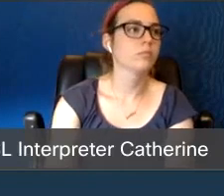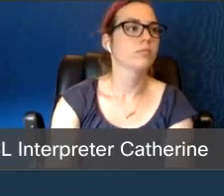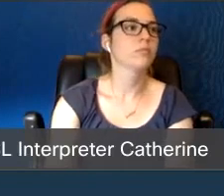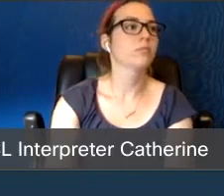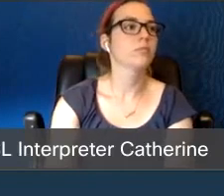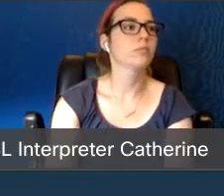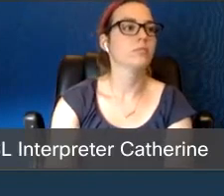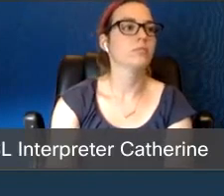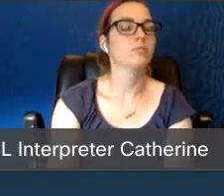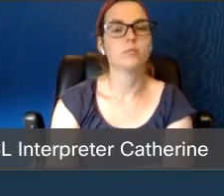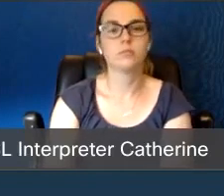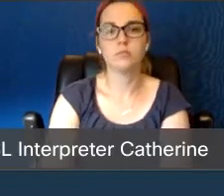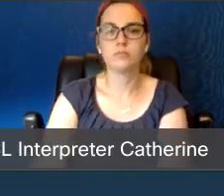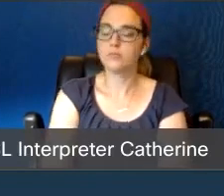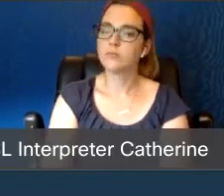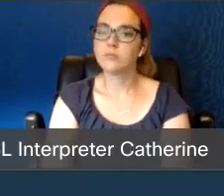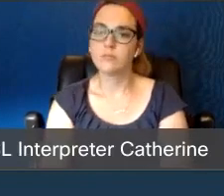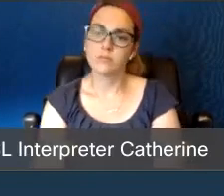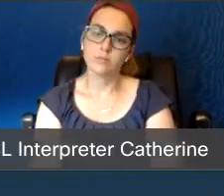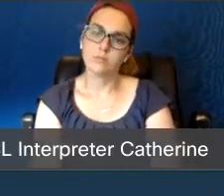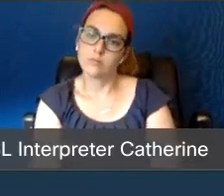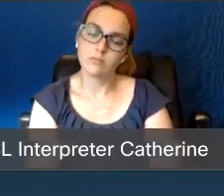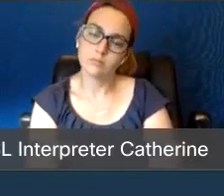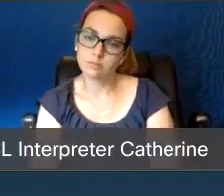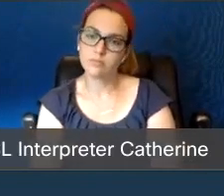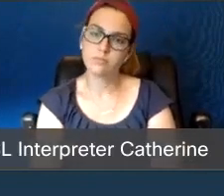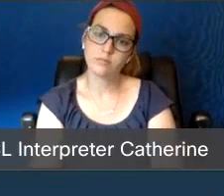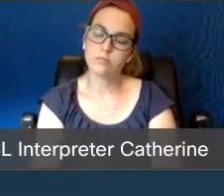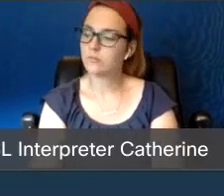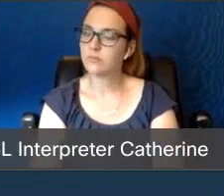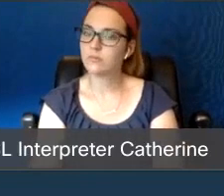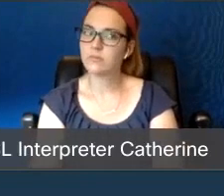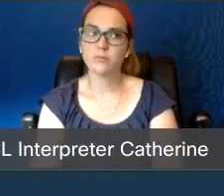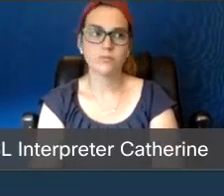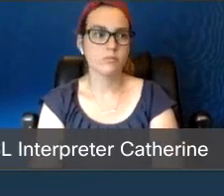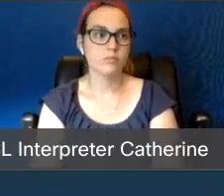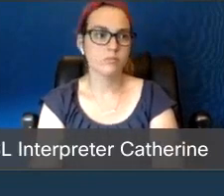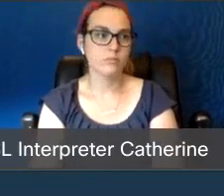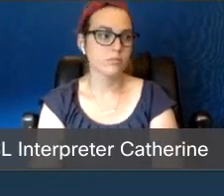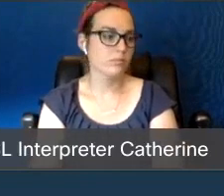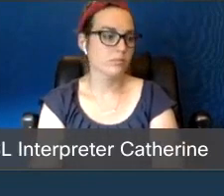is the webinar attendance certificate, there it is, it just popped up in the download box.